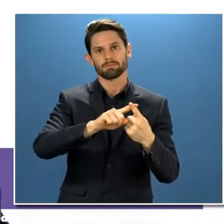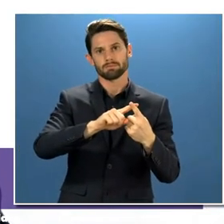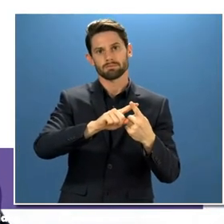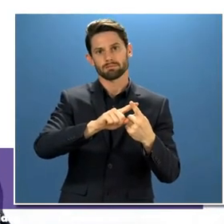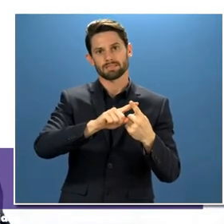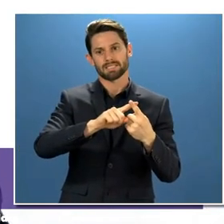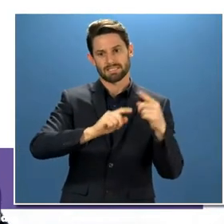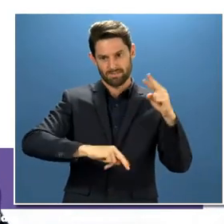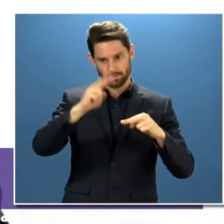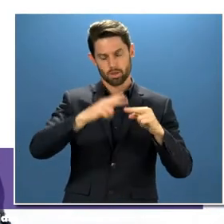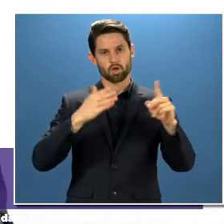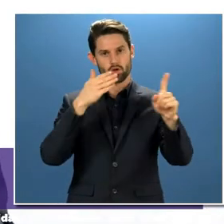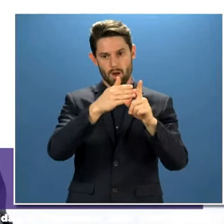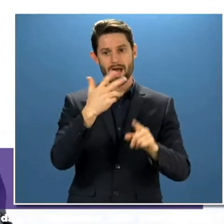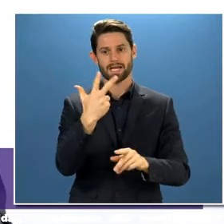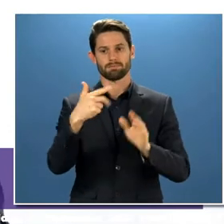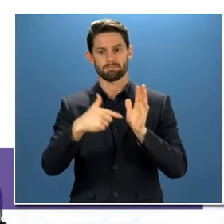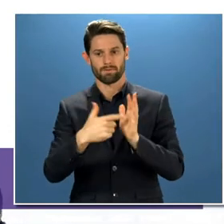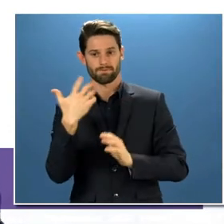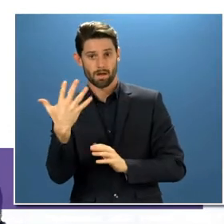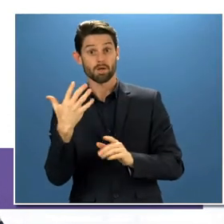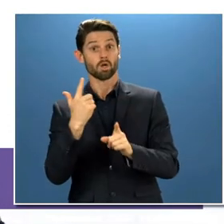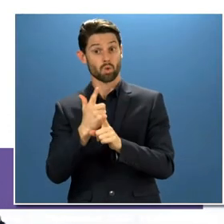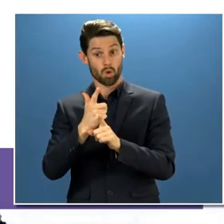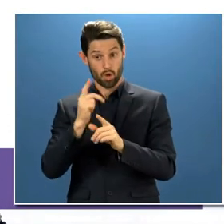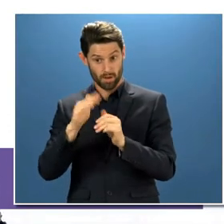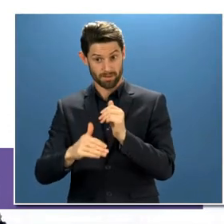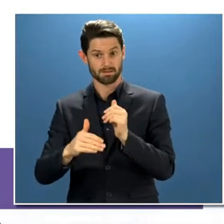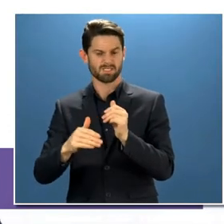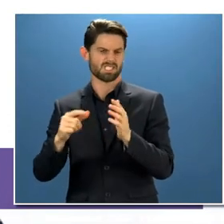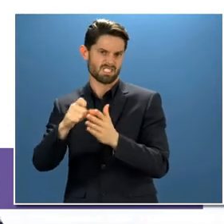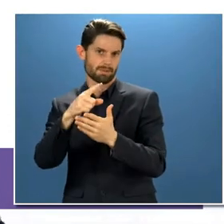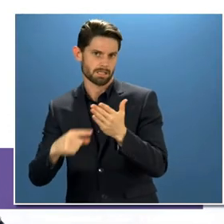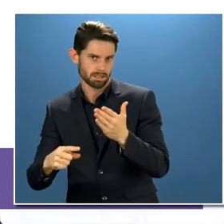employment, but if you look at the human rights reports that are written by some